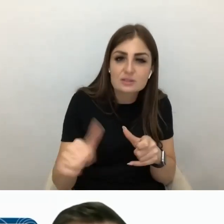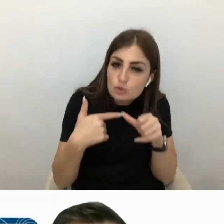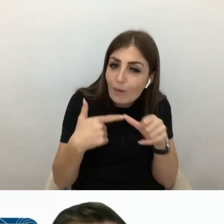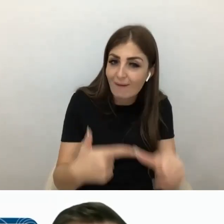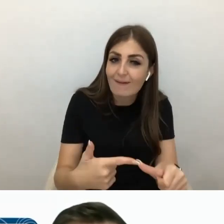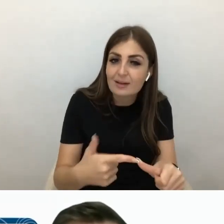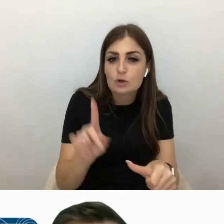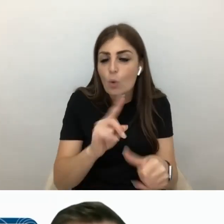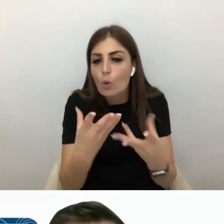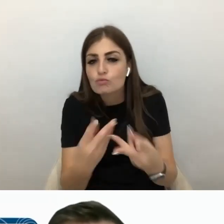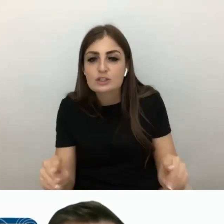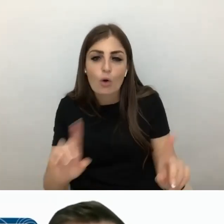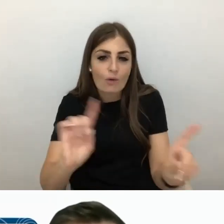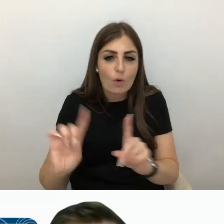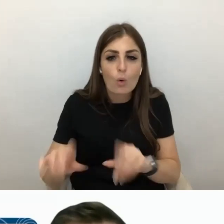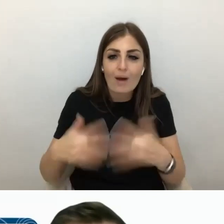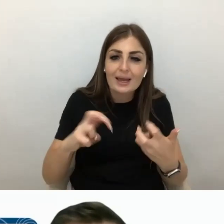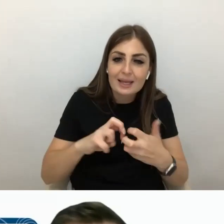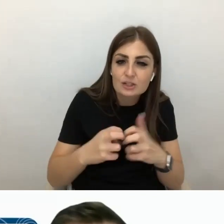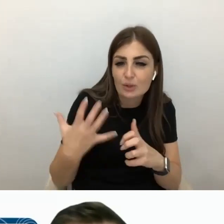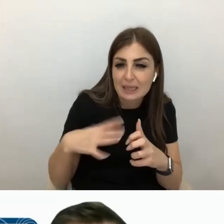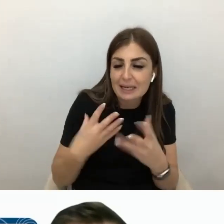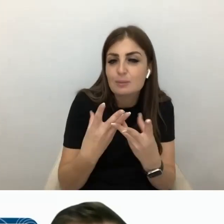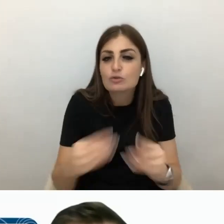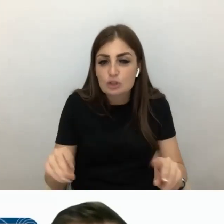best to resolve it if there is an issue that needs to be resolved.